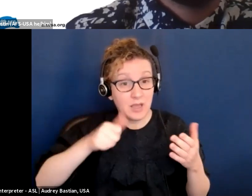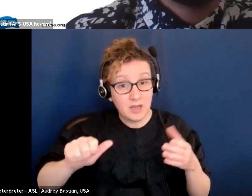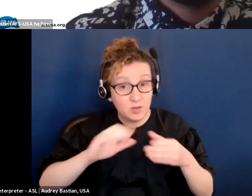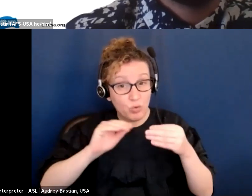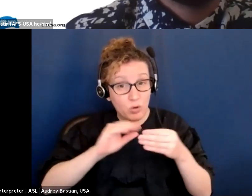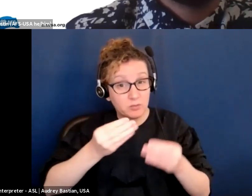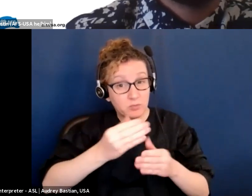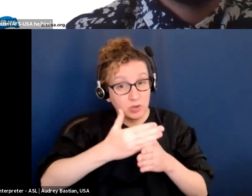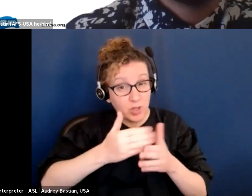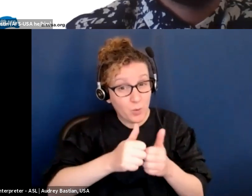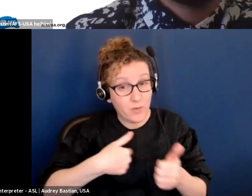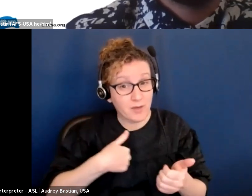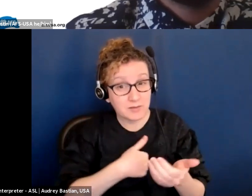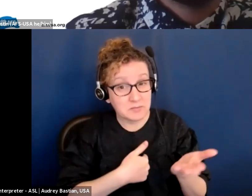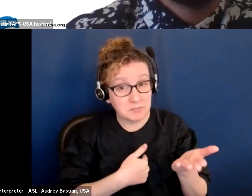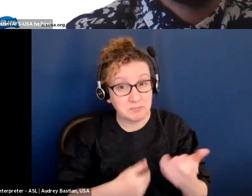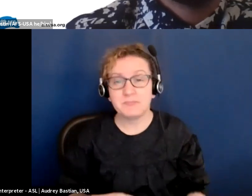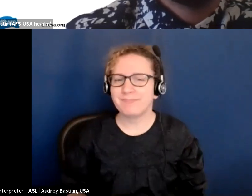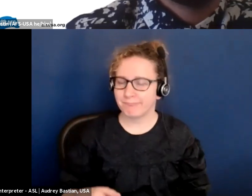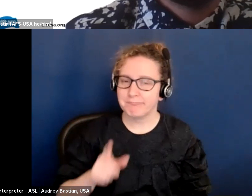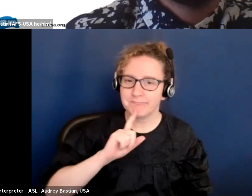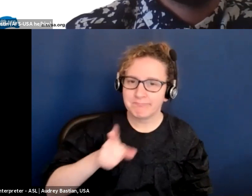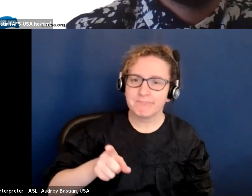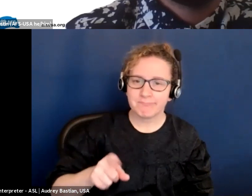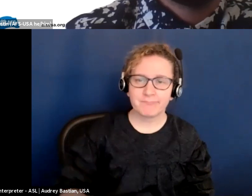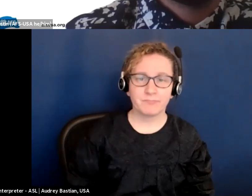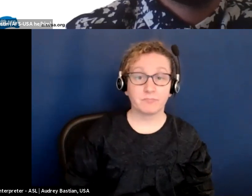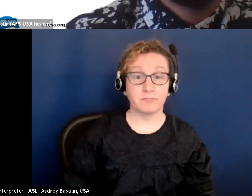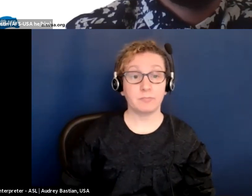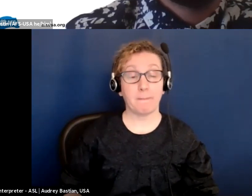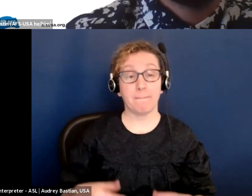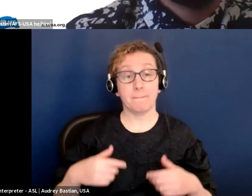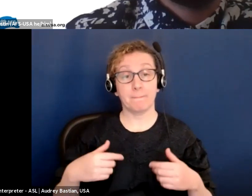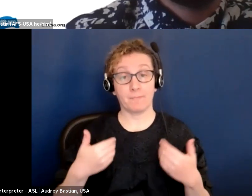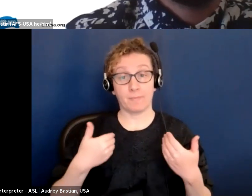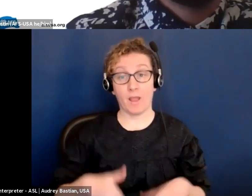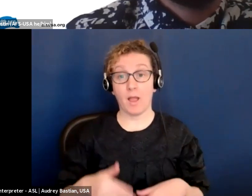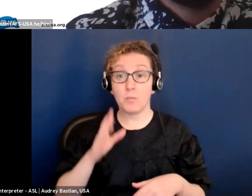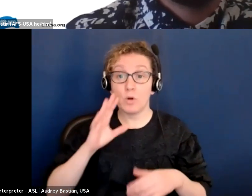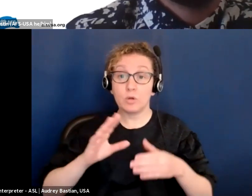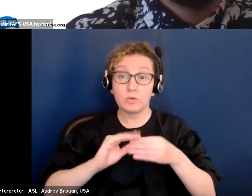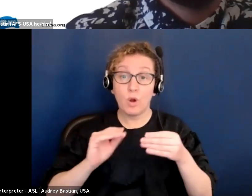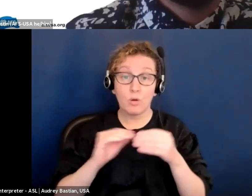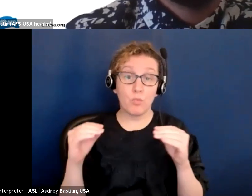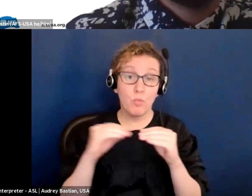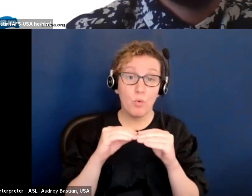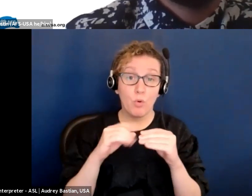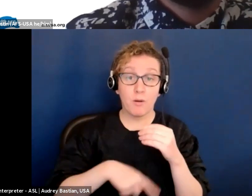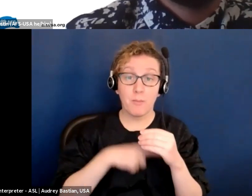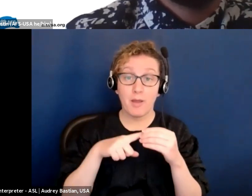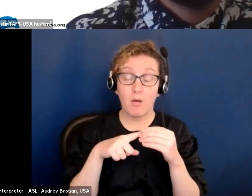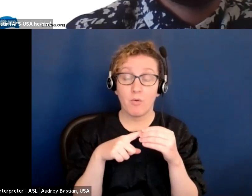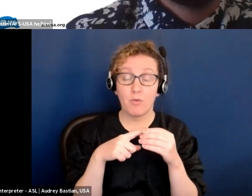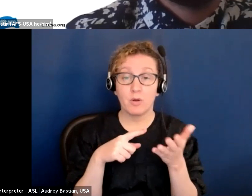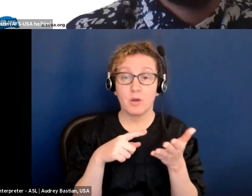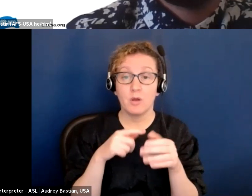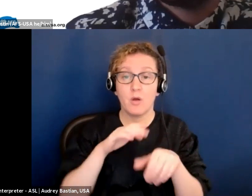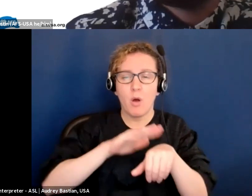Absolutely. I am going to talk a little bit more about on the ground